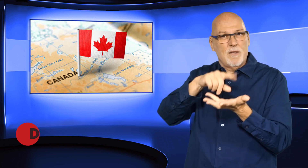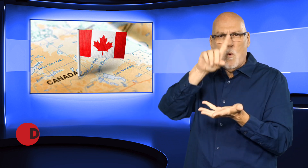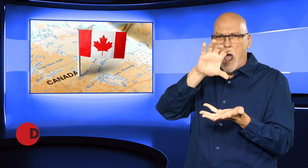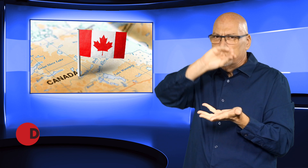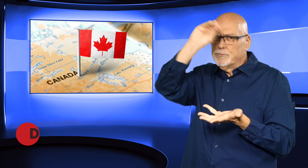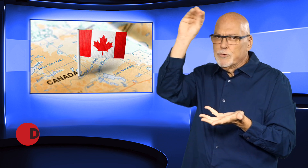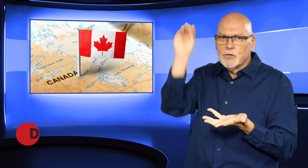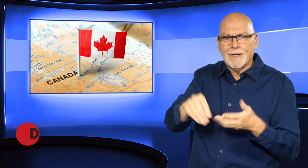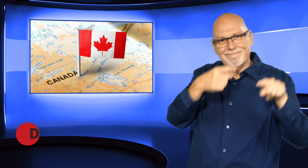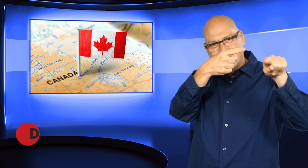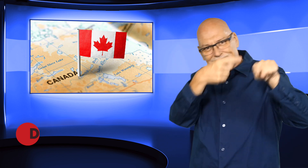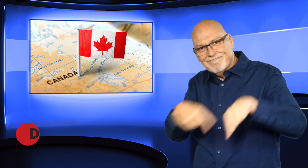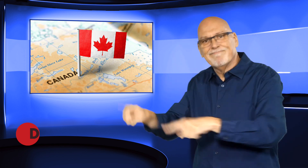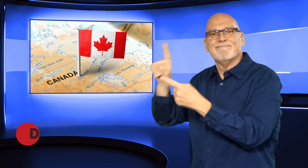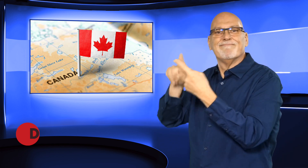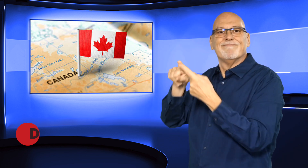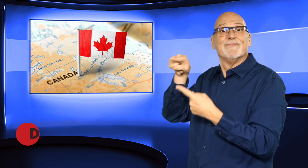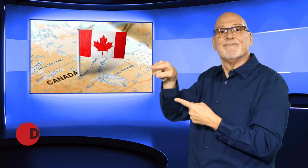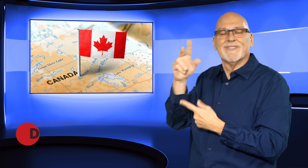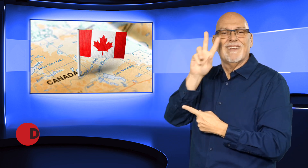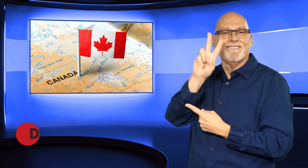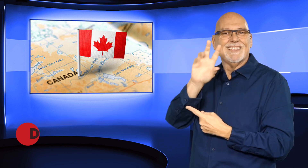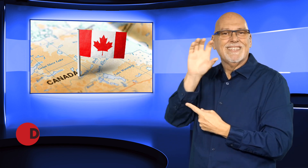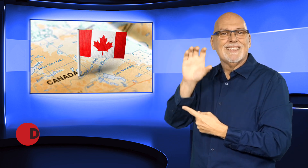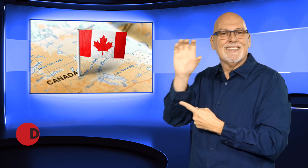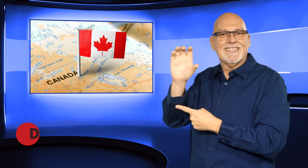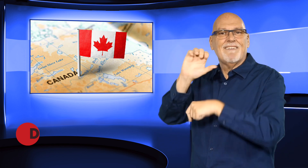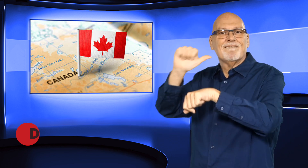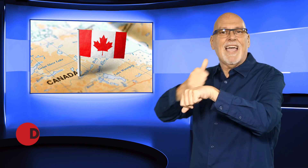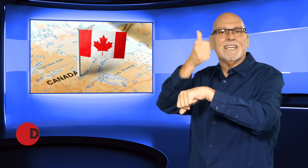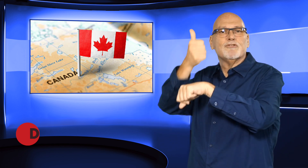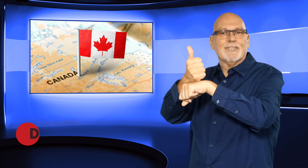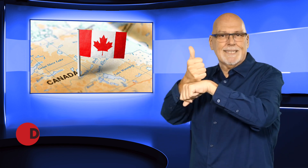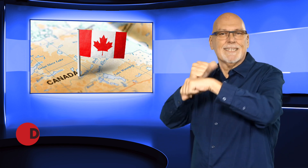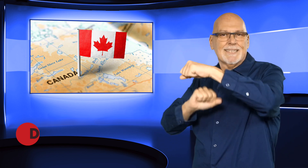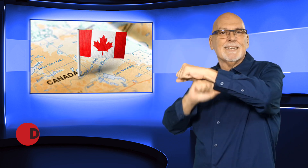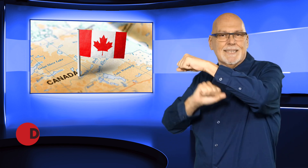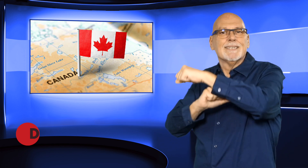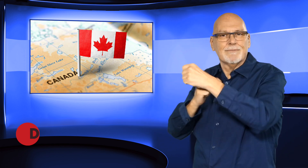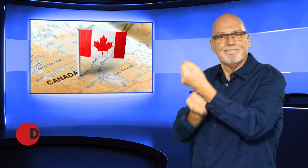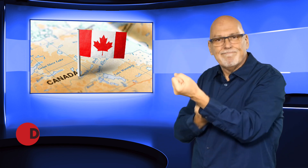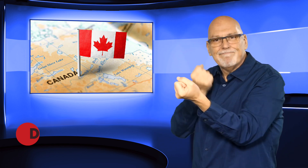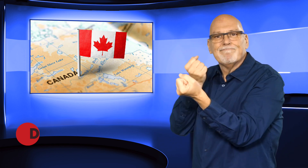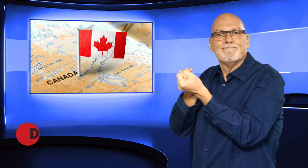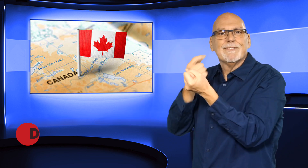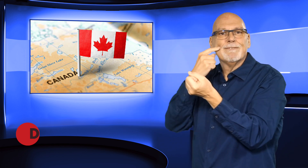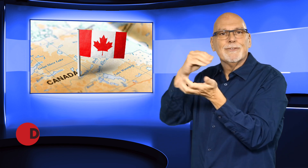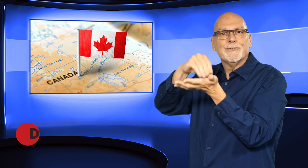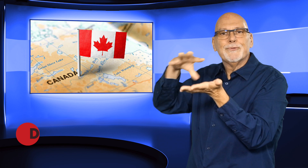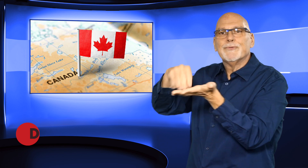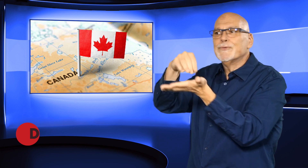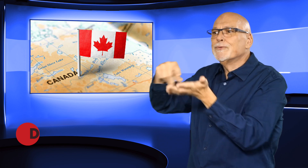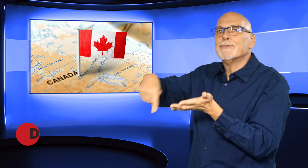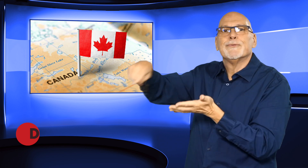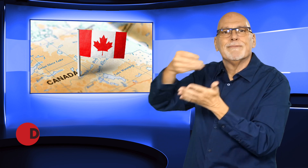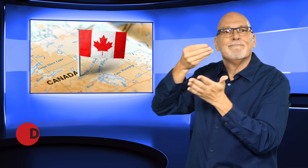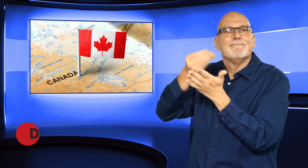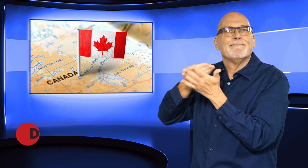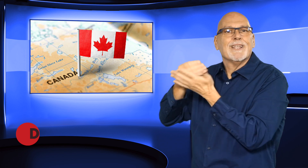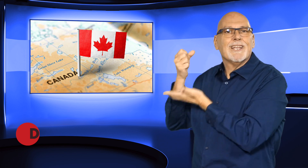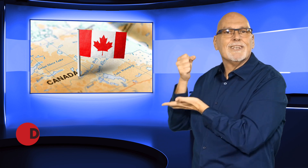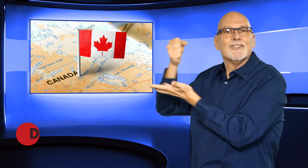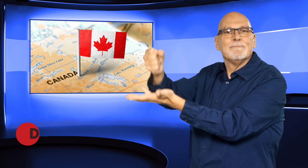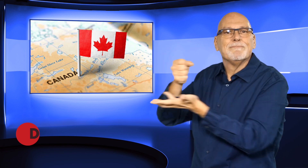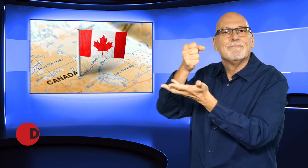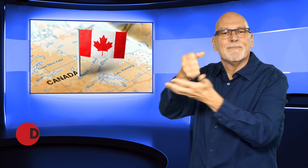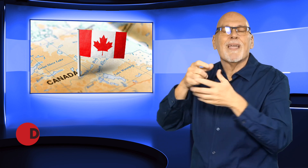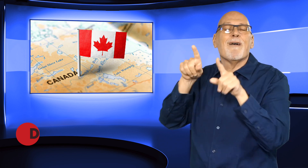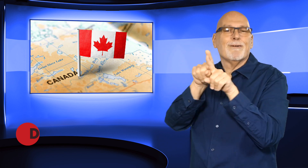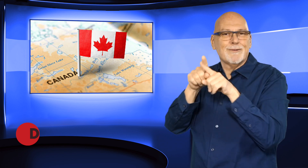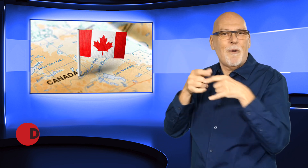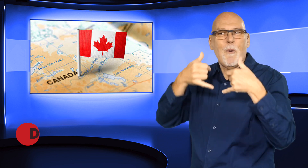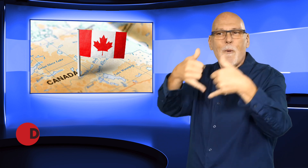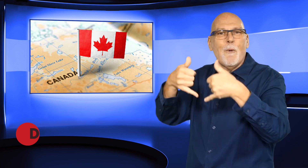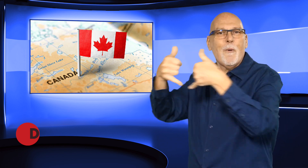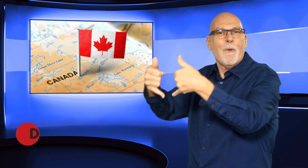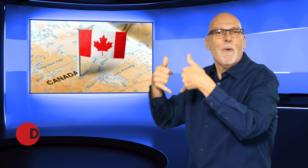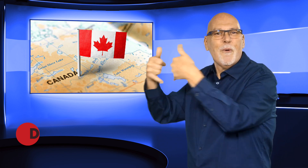the event with 100% going to the VCC Foundation to support student